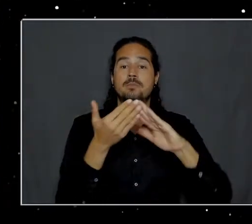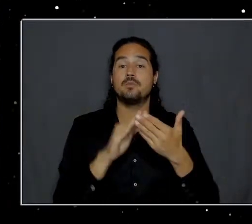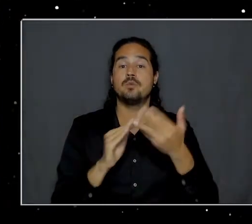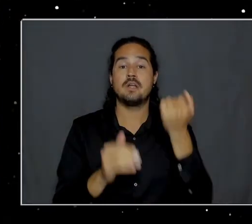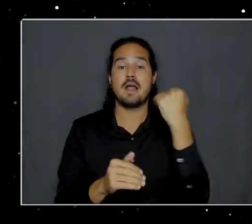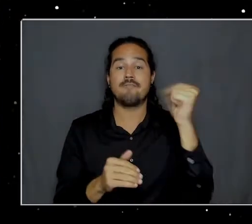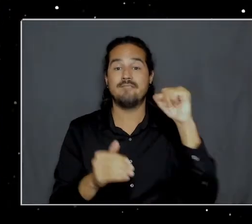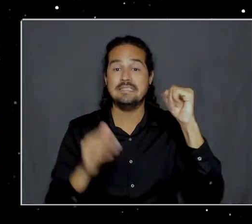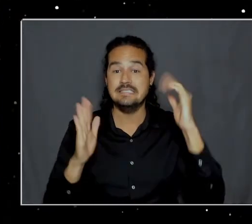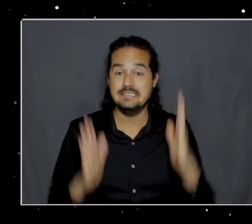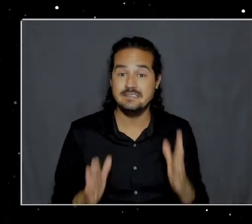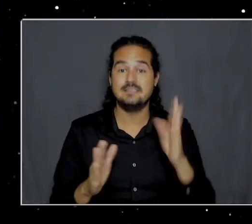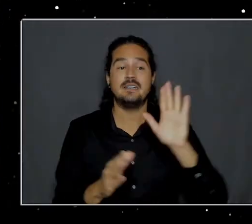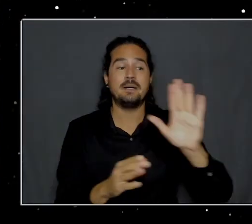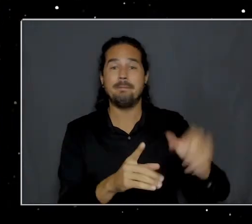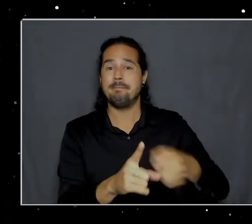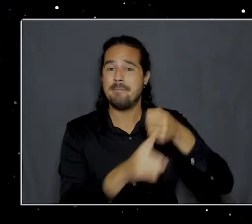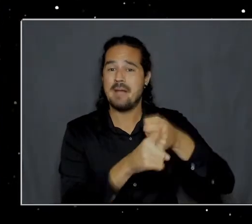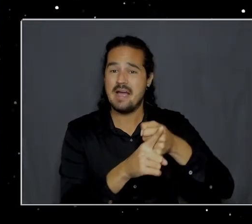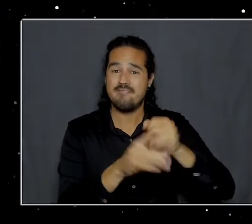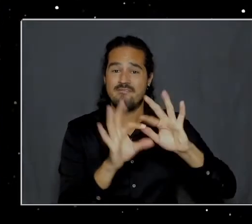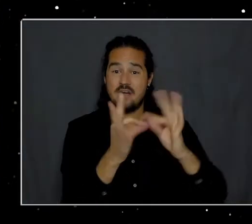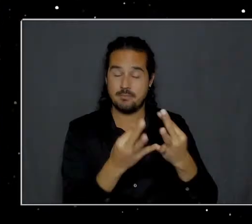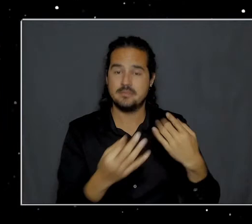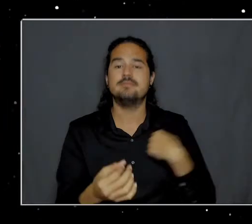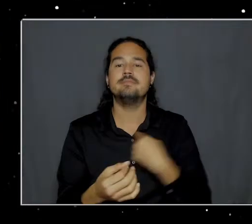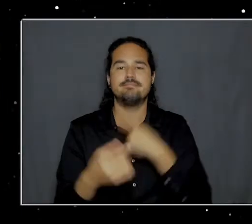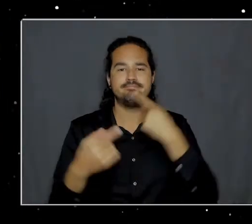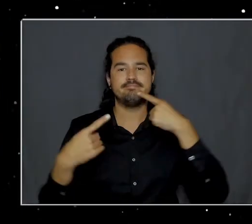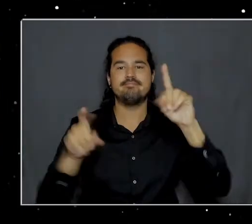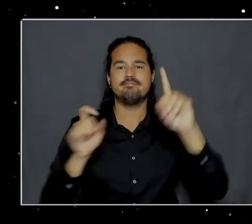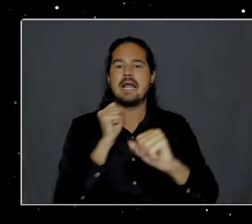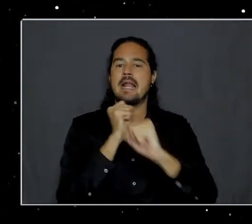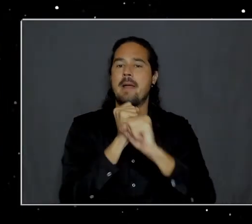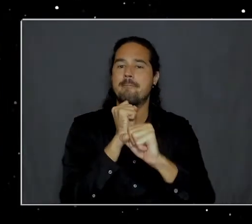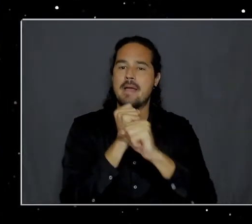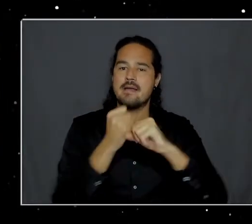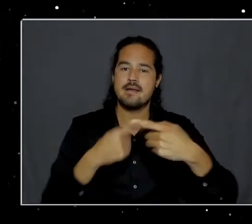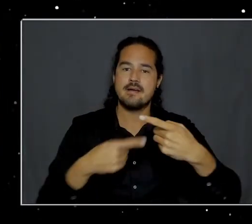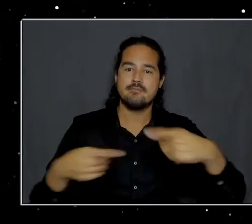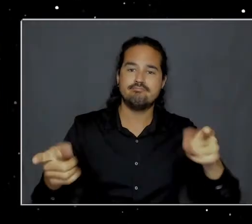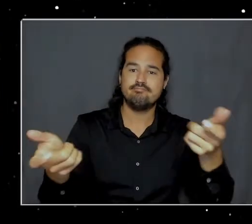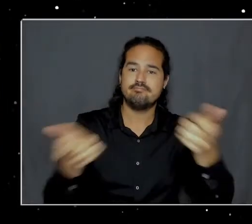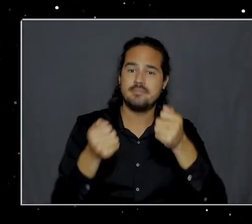WE SUCCESSFULLY CAMPAIGNED FOR POLICY CHANGES THAT TRANSFORM